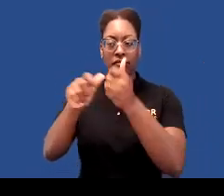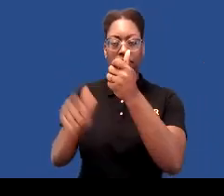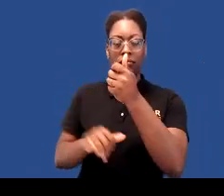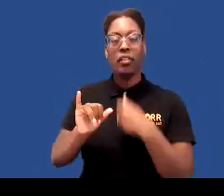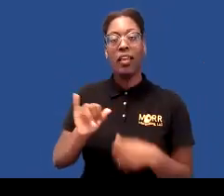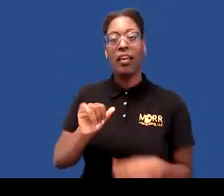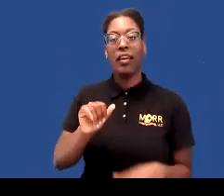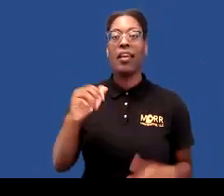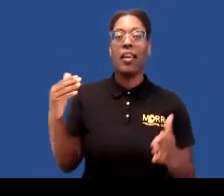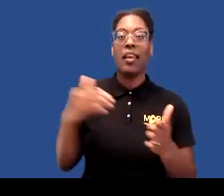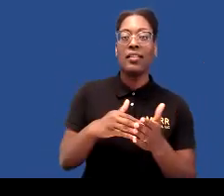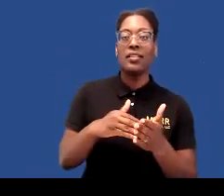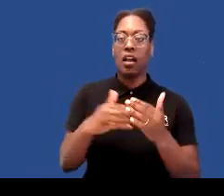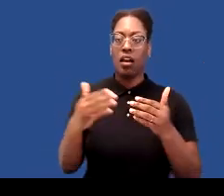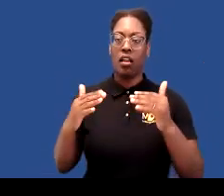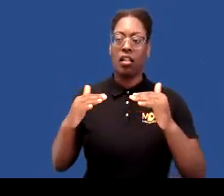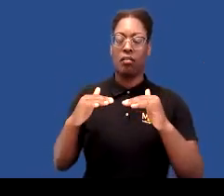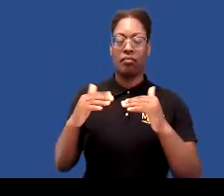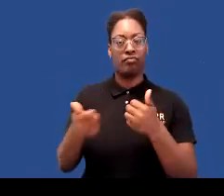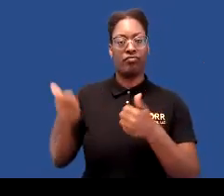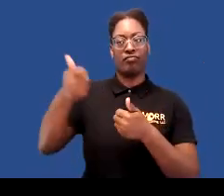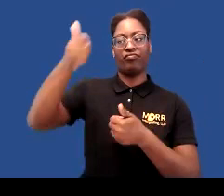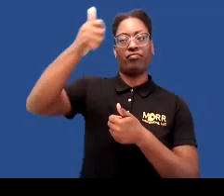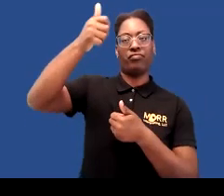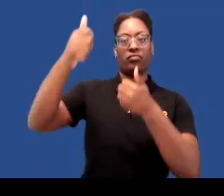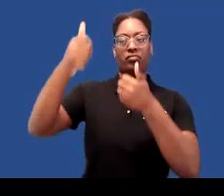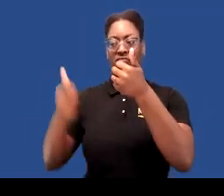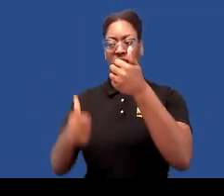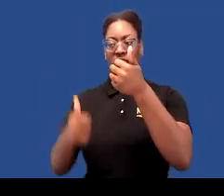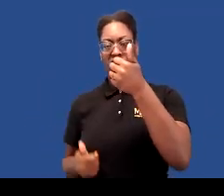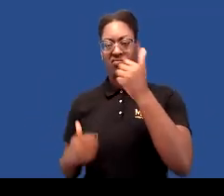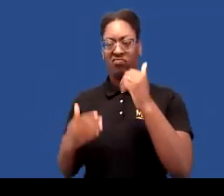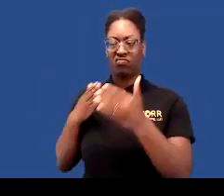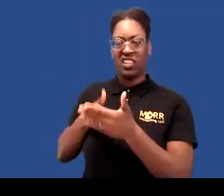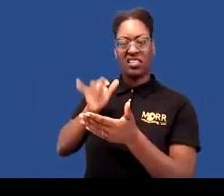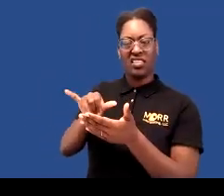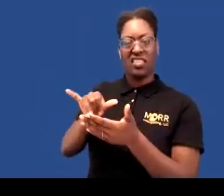So what happens when you break down the hierarchies between students and consultants,